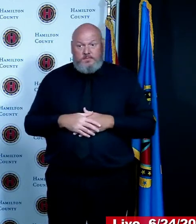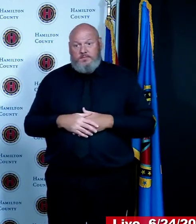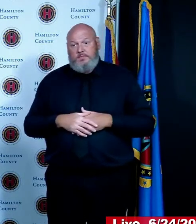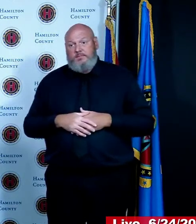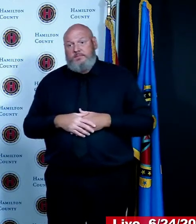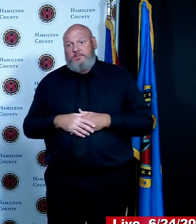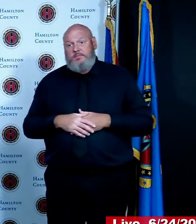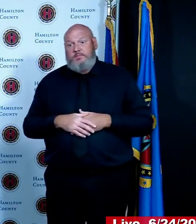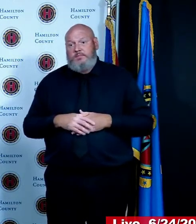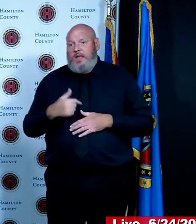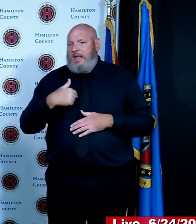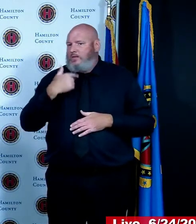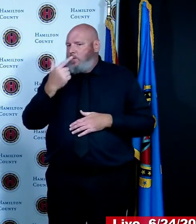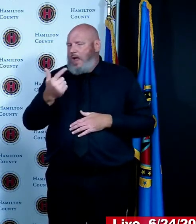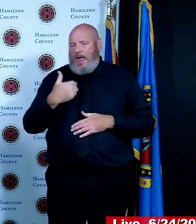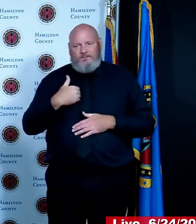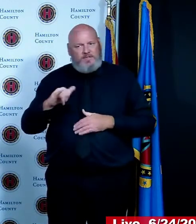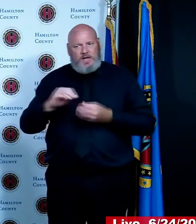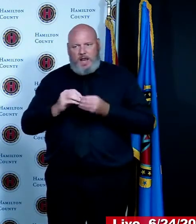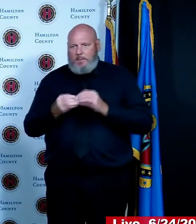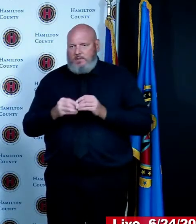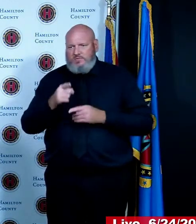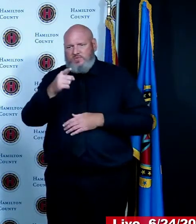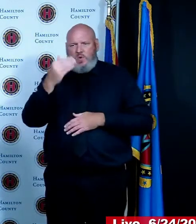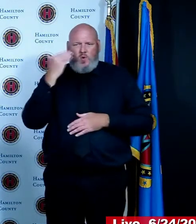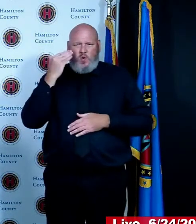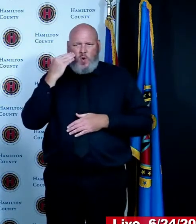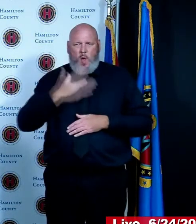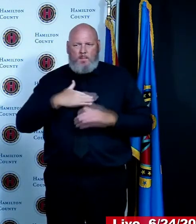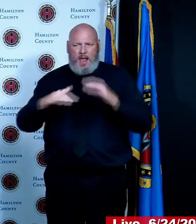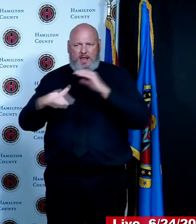but you've got my email and I can follow up later today with that answer